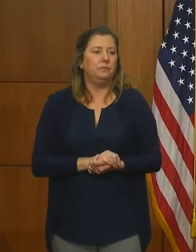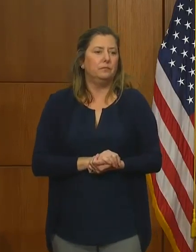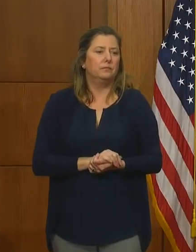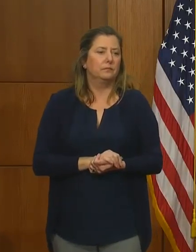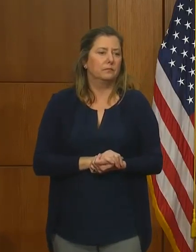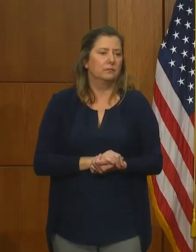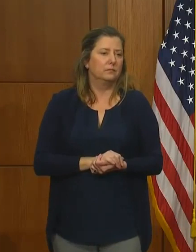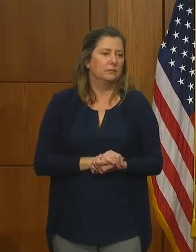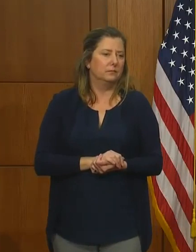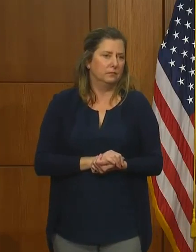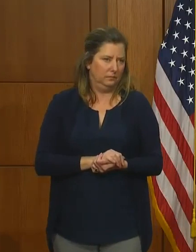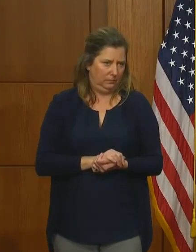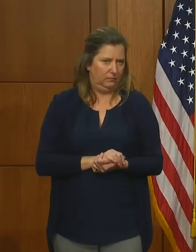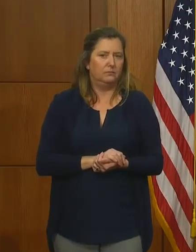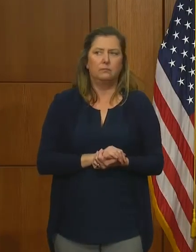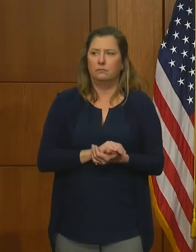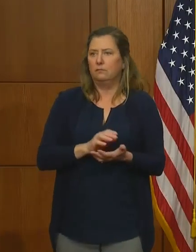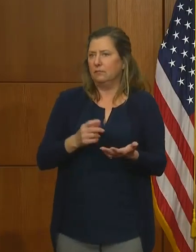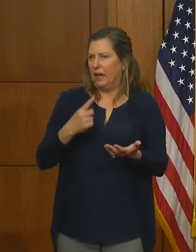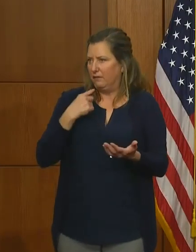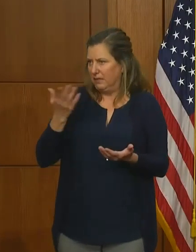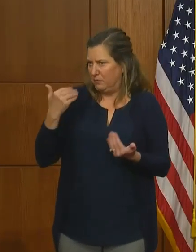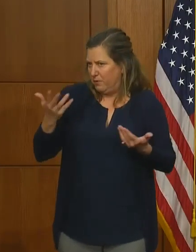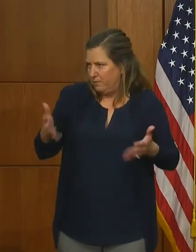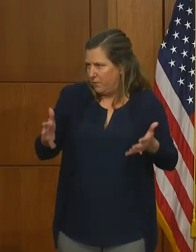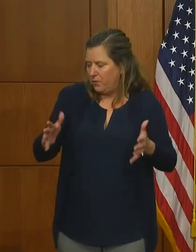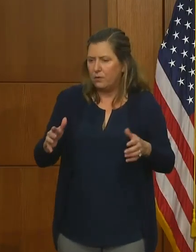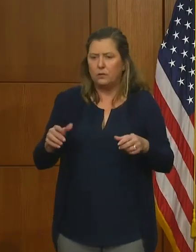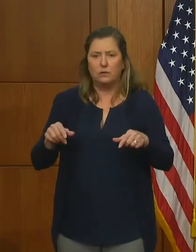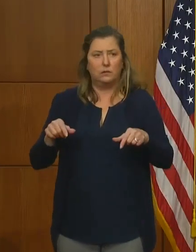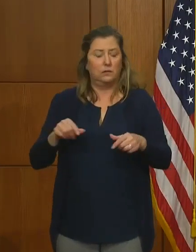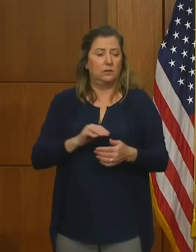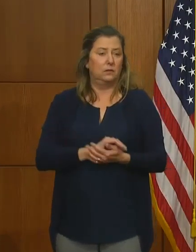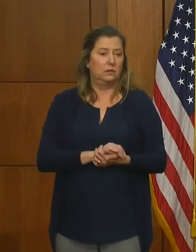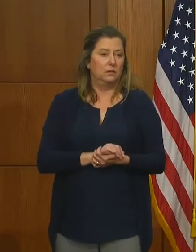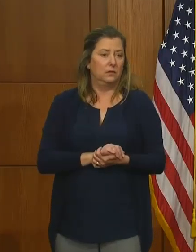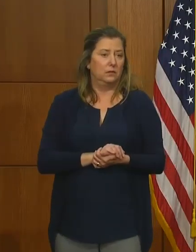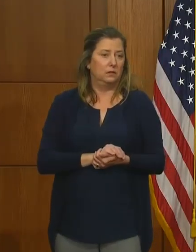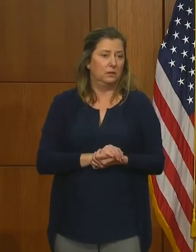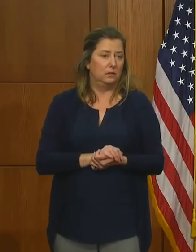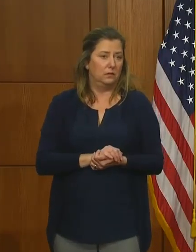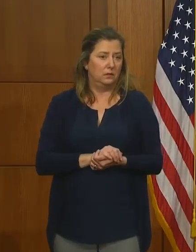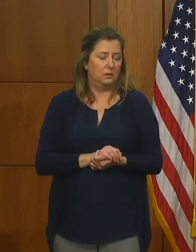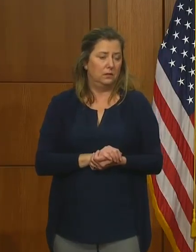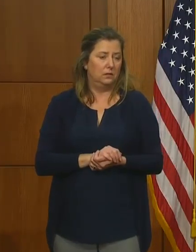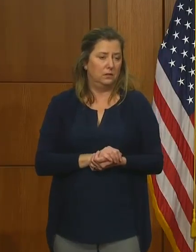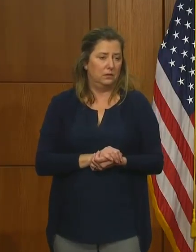I UNDERSTAND THE QUESTION CORRECTLY YES- THE SIFIVE